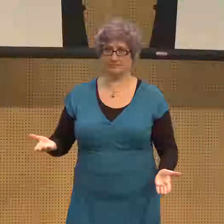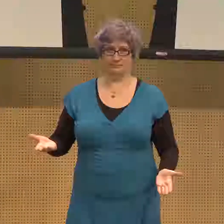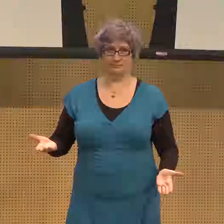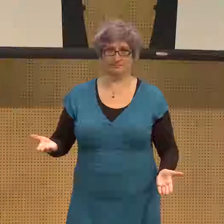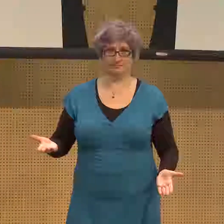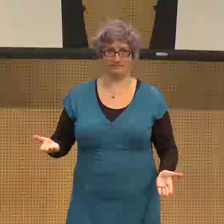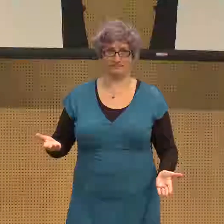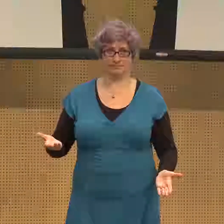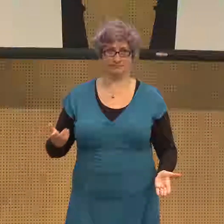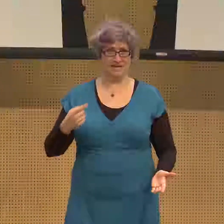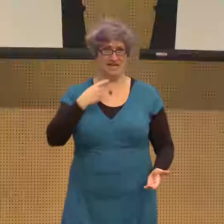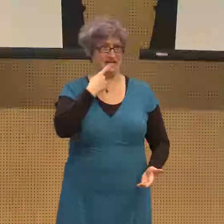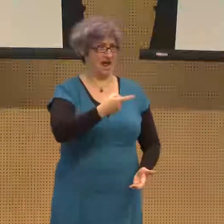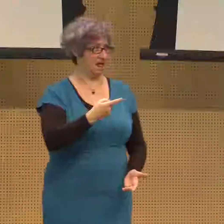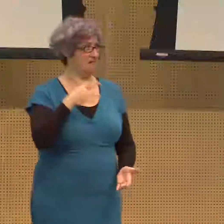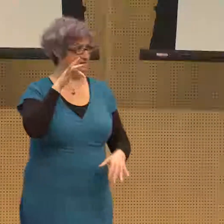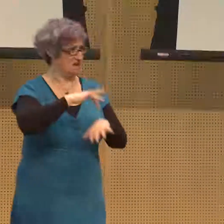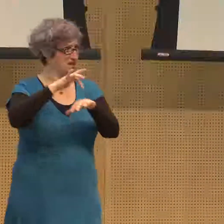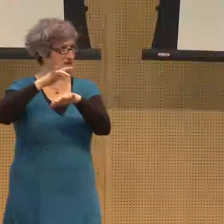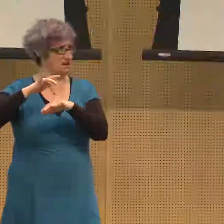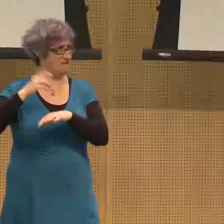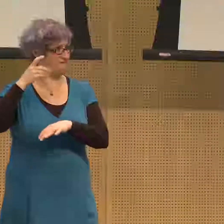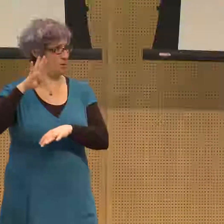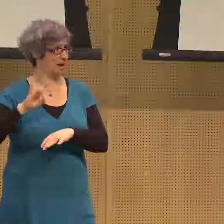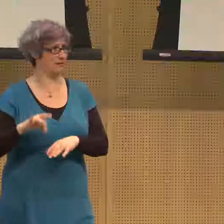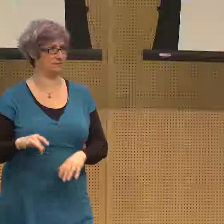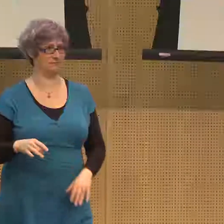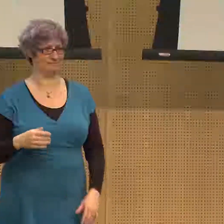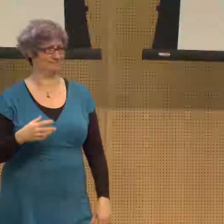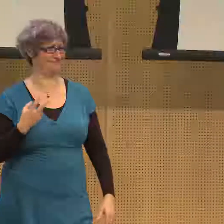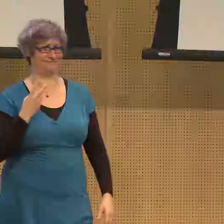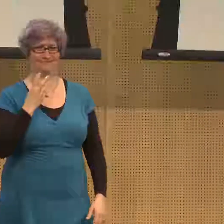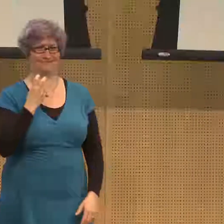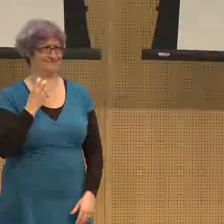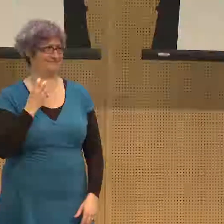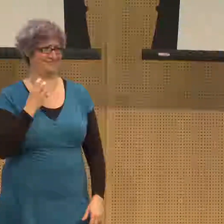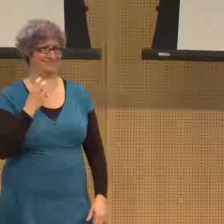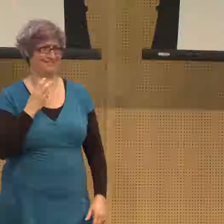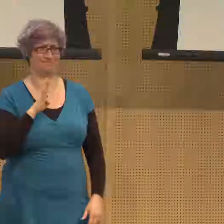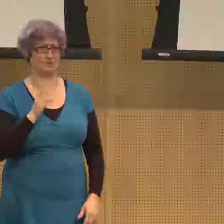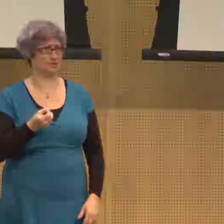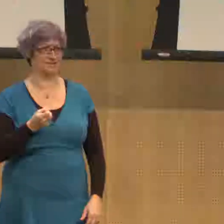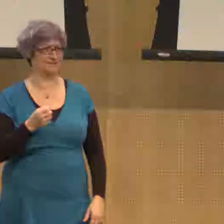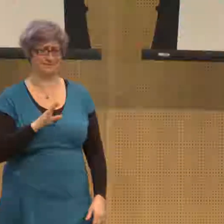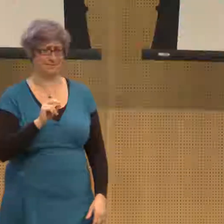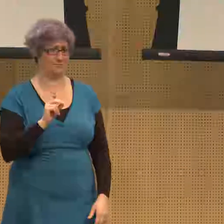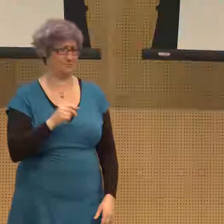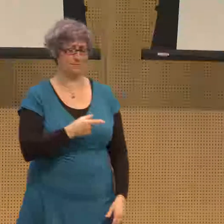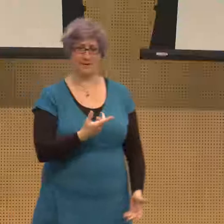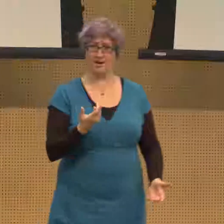And of course, my father was deaf. They must have proof. You can't just tell people that you went to all 48 States.